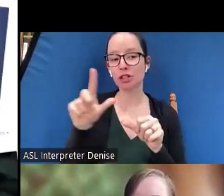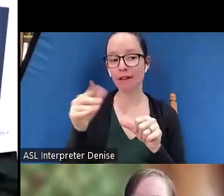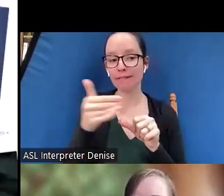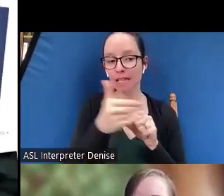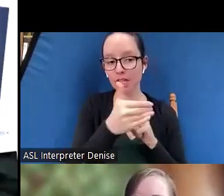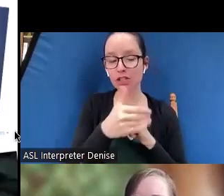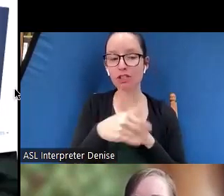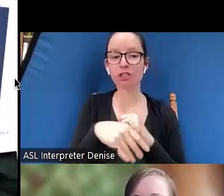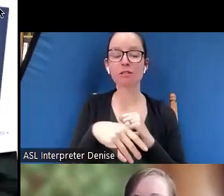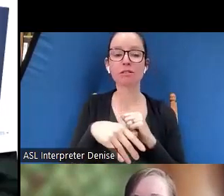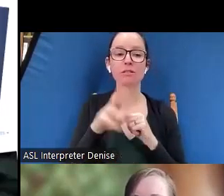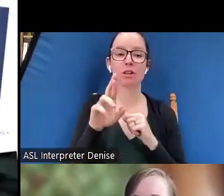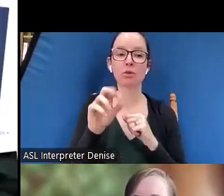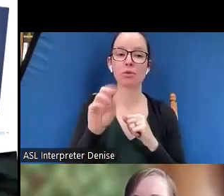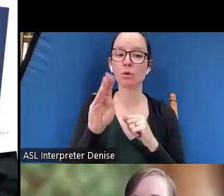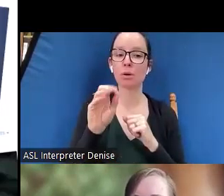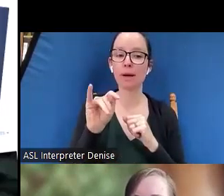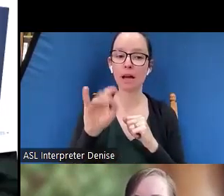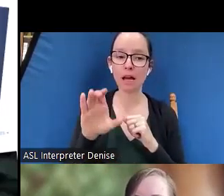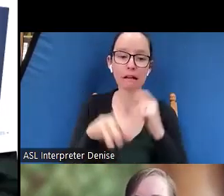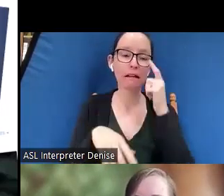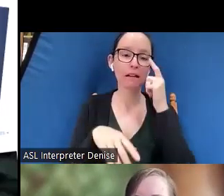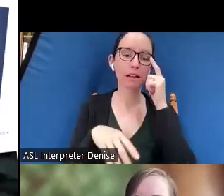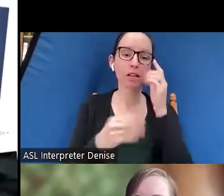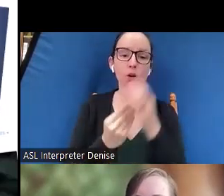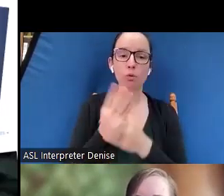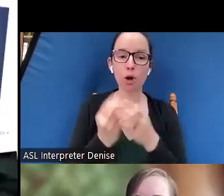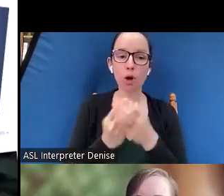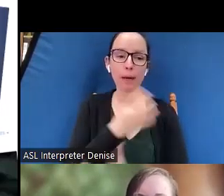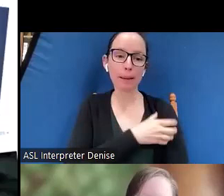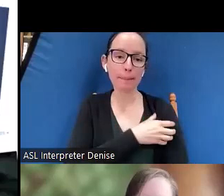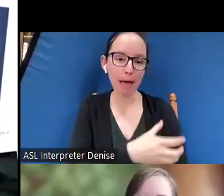to growing power or transforming kind of AG production using